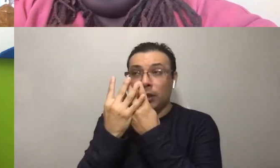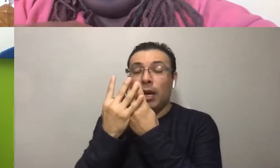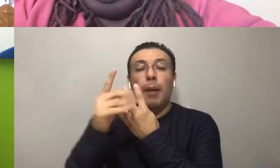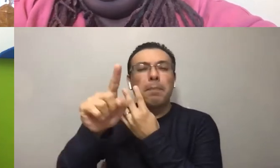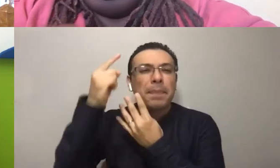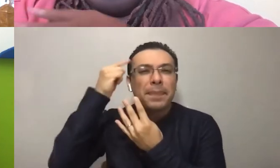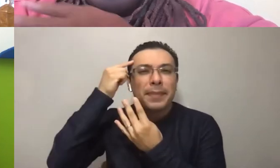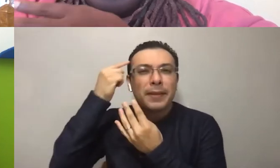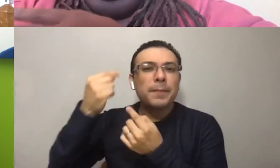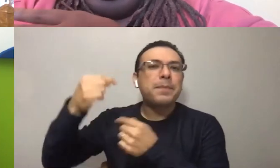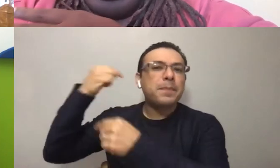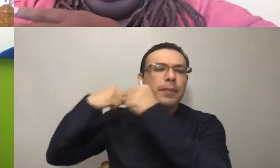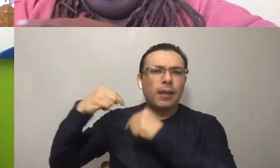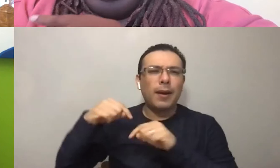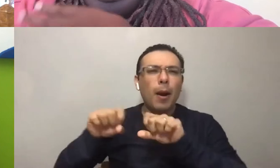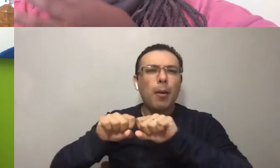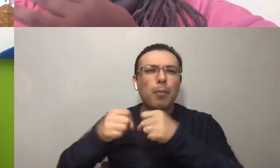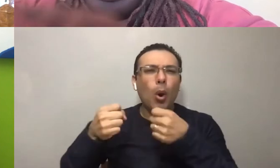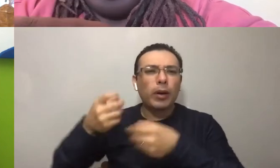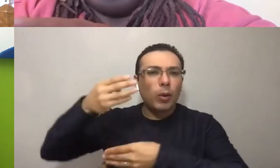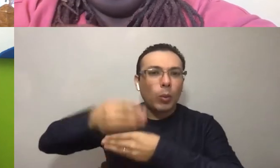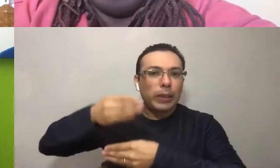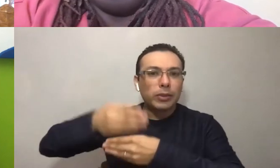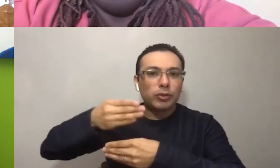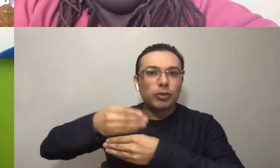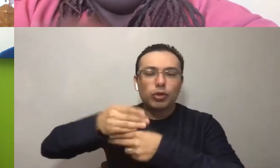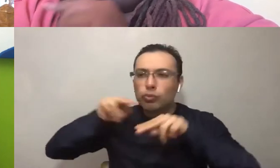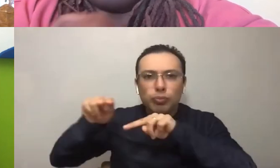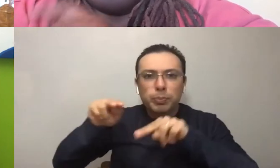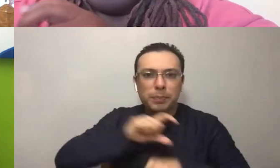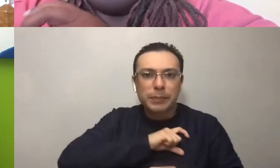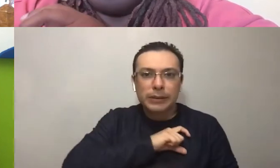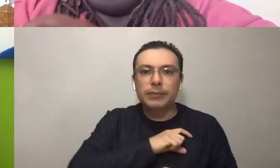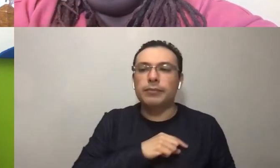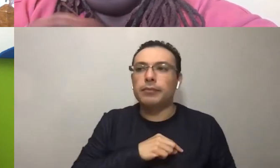and those types of things were very much in the public, as well as the stereotype of welfare queens, was the exact same time that